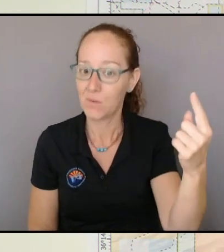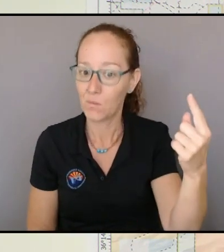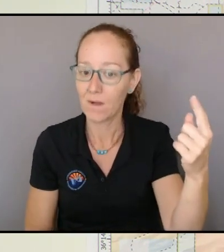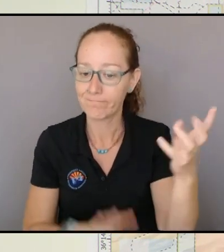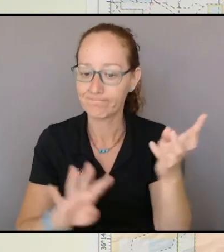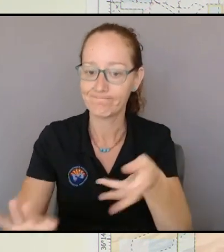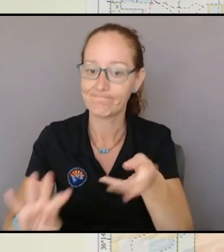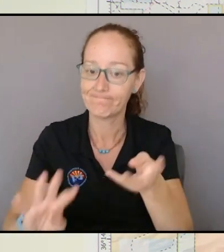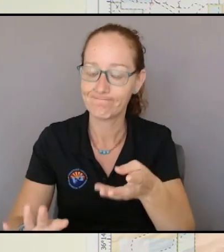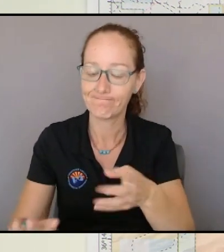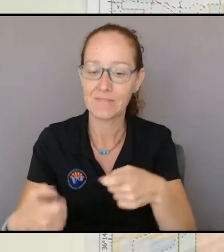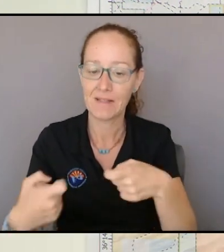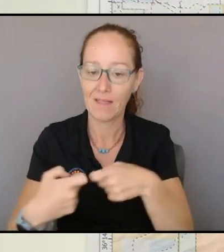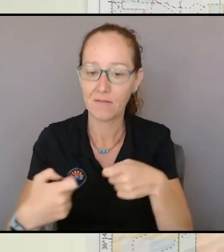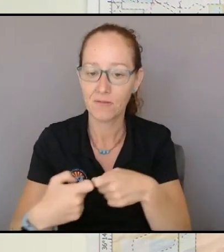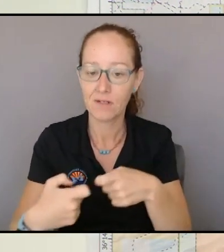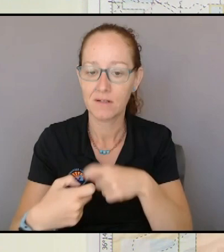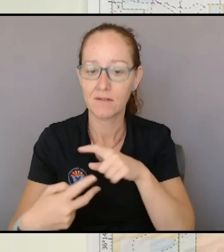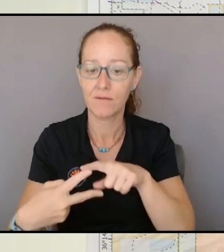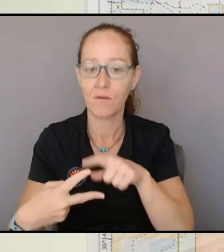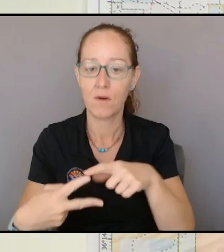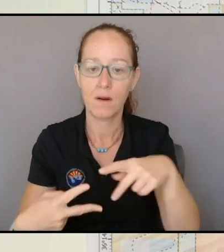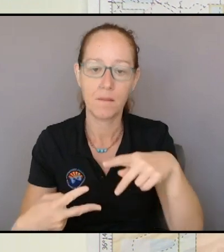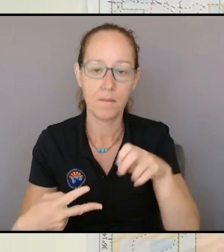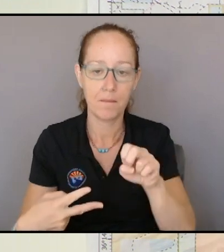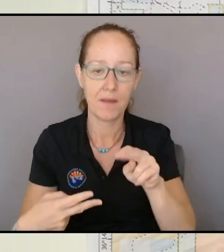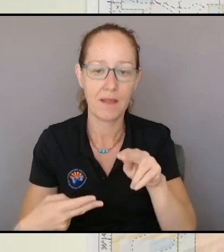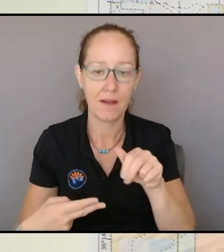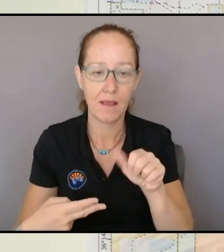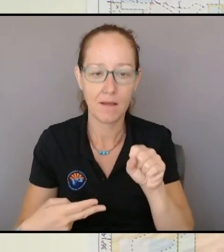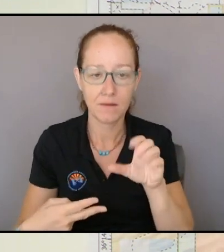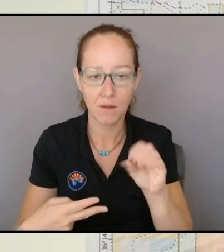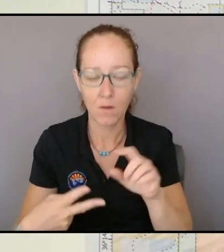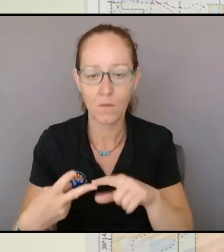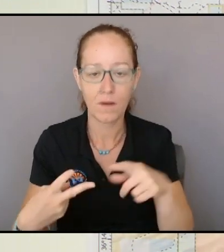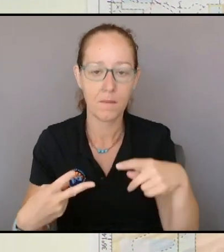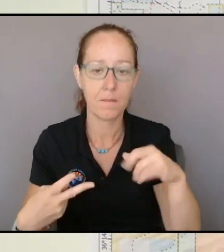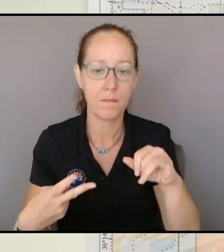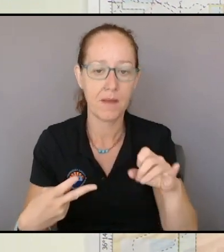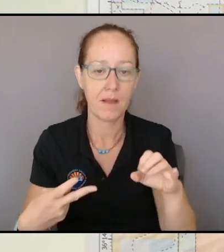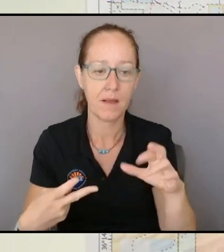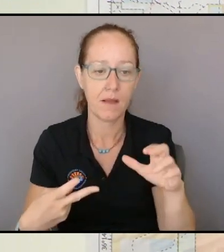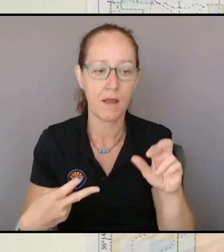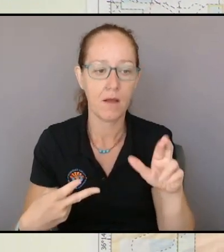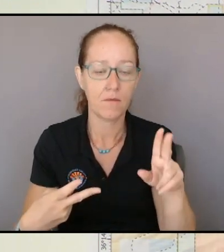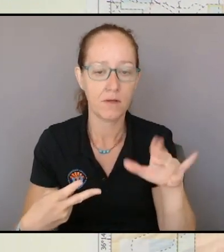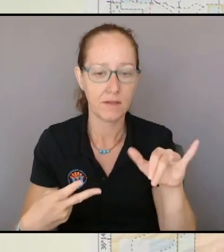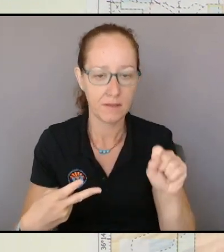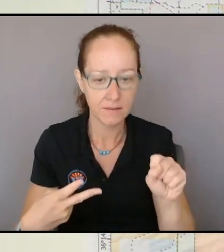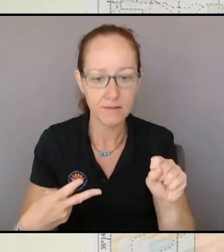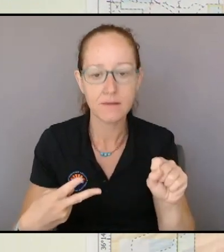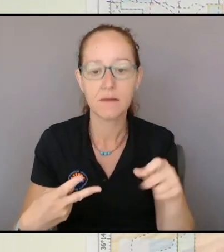understanding what we can do as far as holding the fire on the east side of that line if that becomes necessary. And